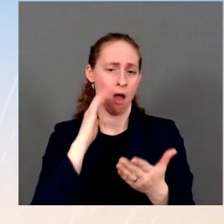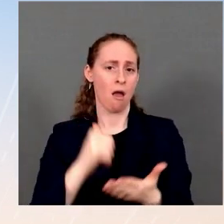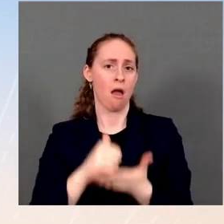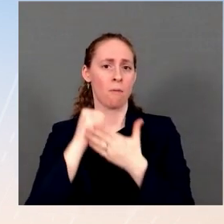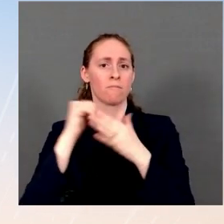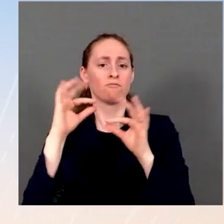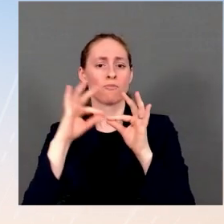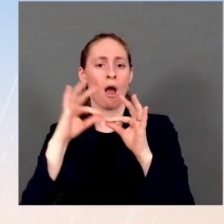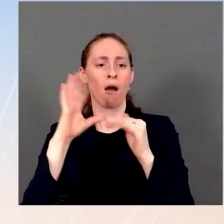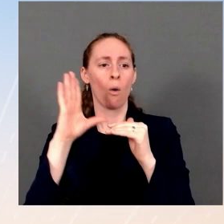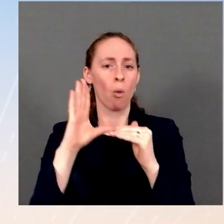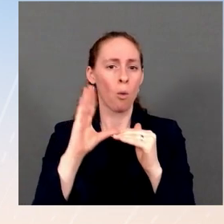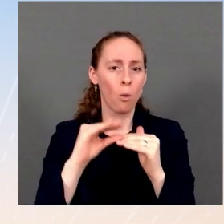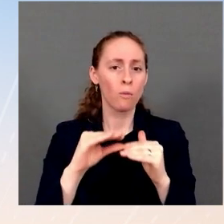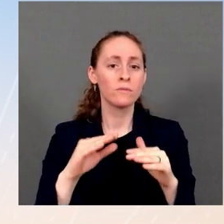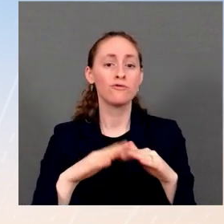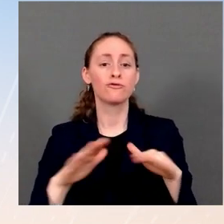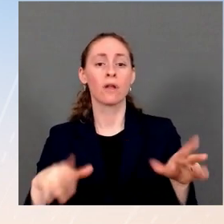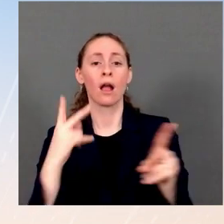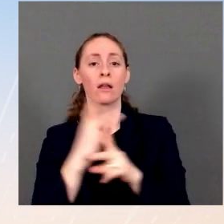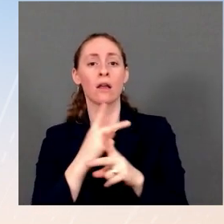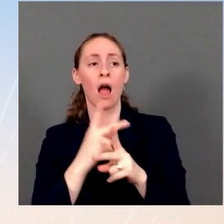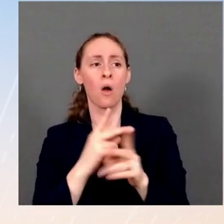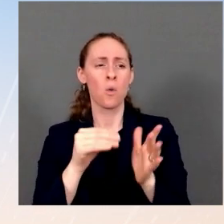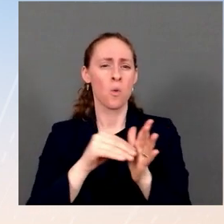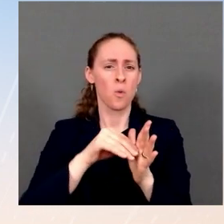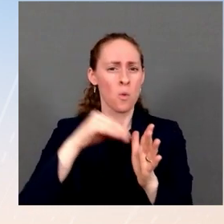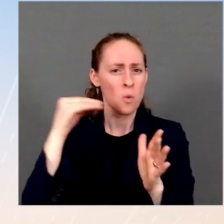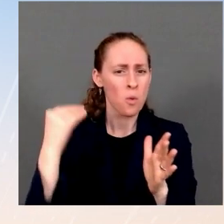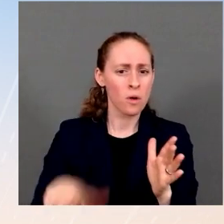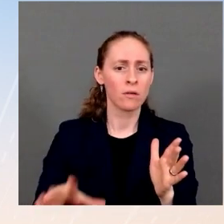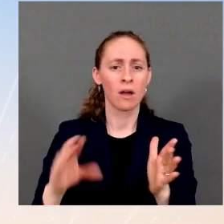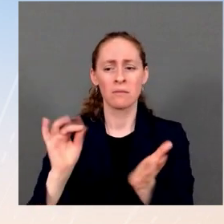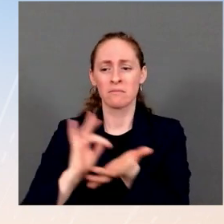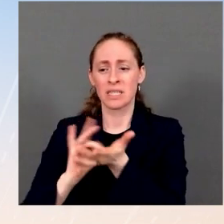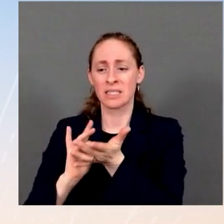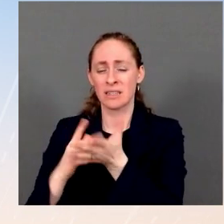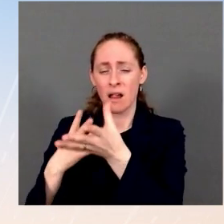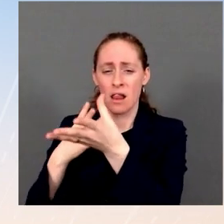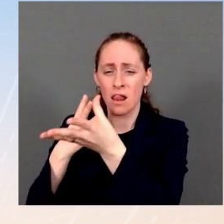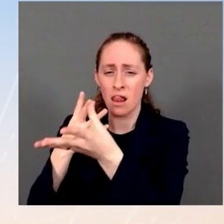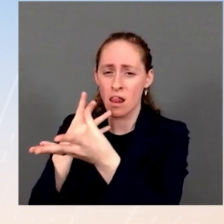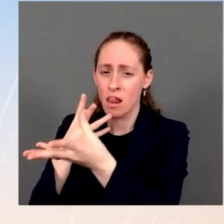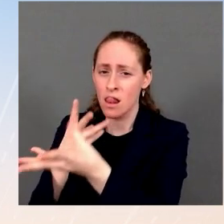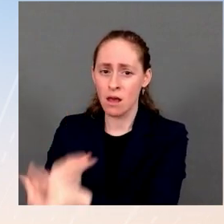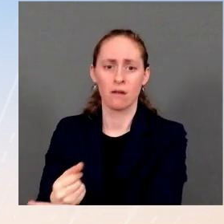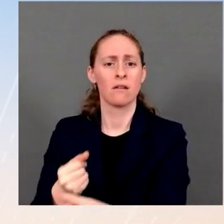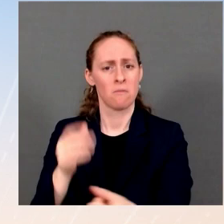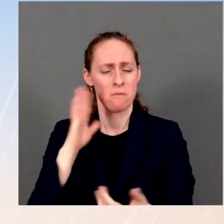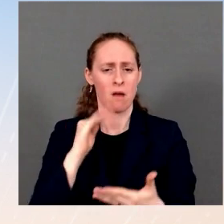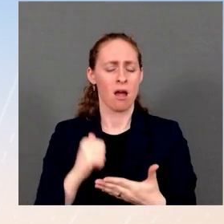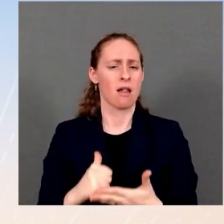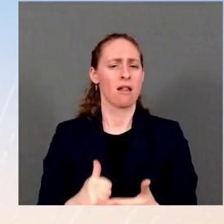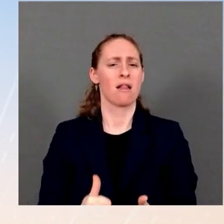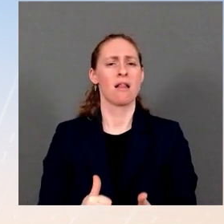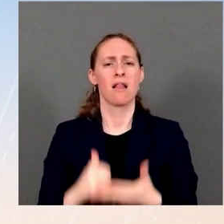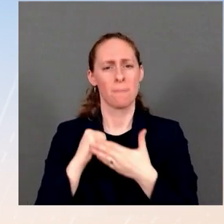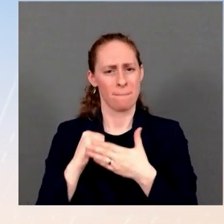lowering the cost of prescription drugs, which is so critical and important to American families and just to Americans across the country,